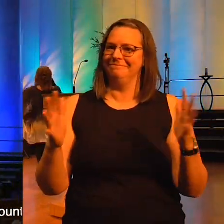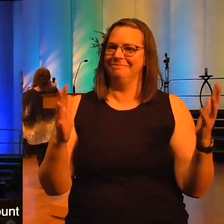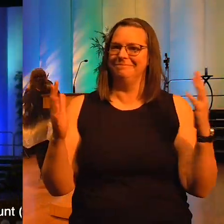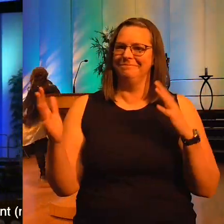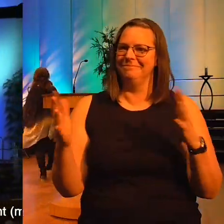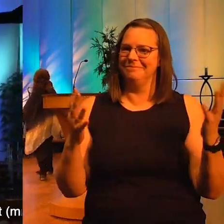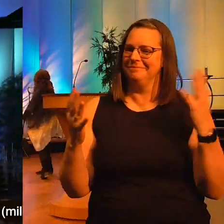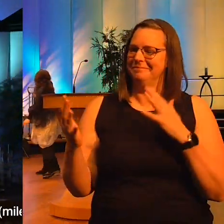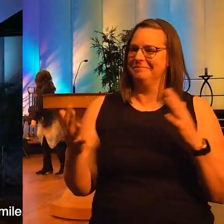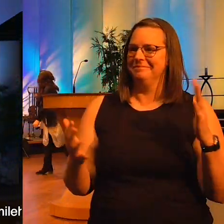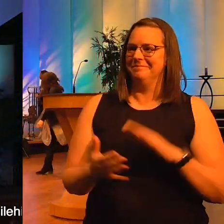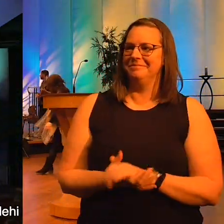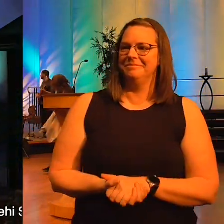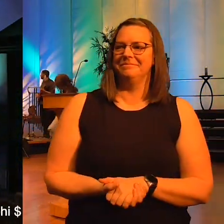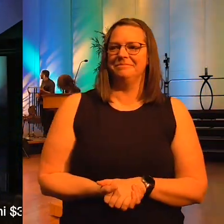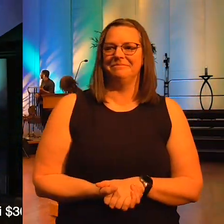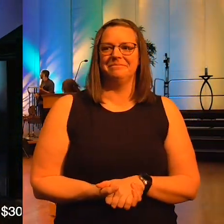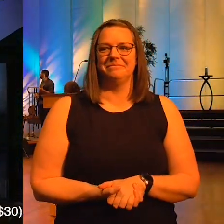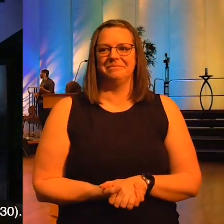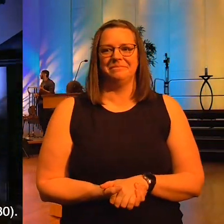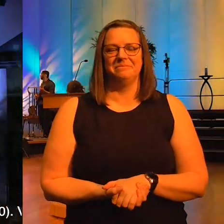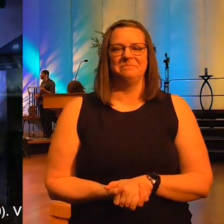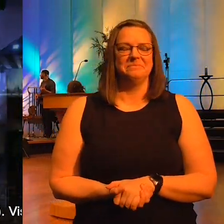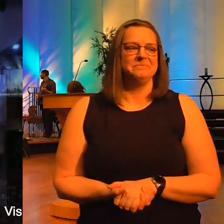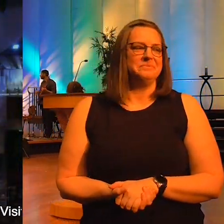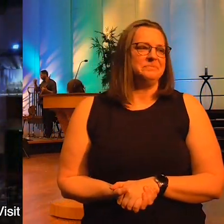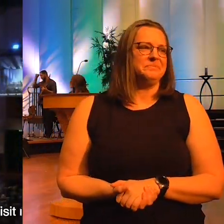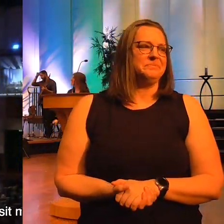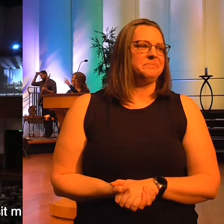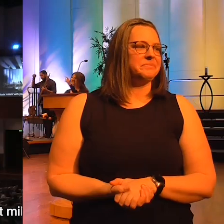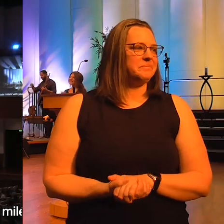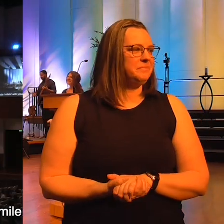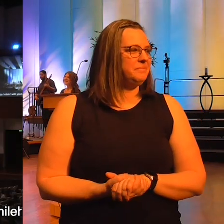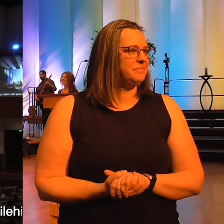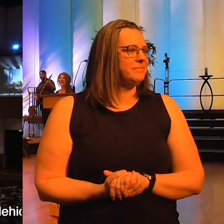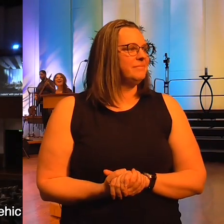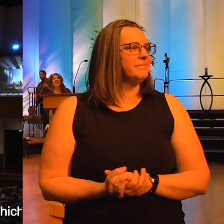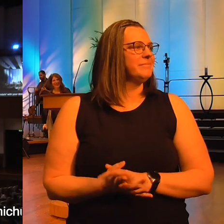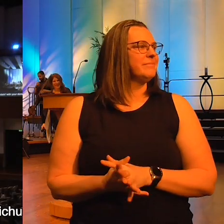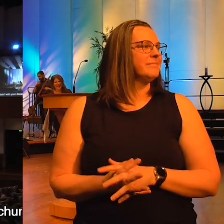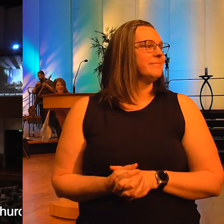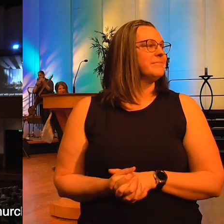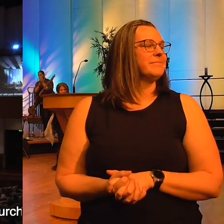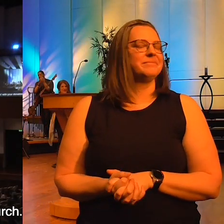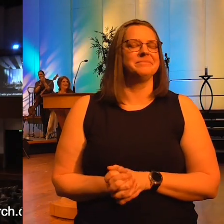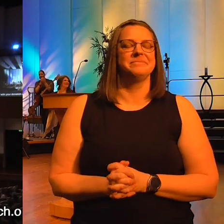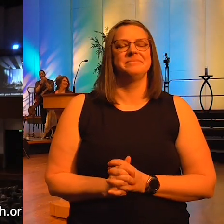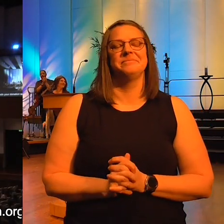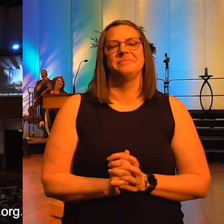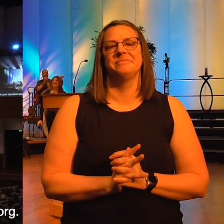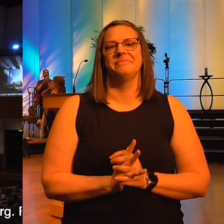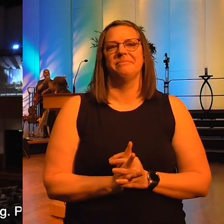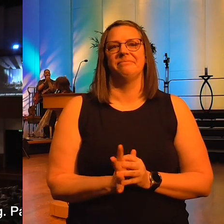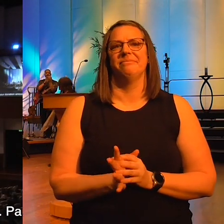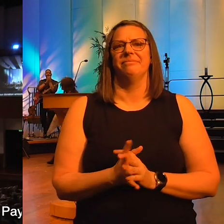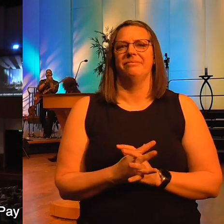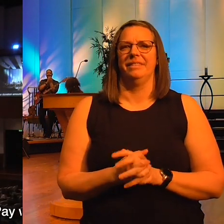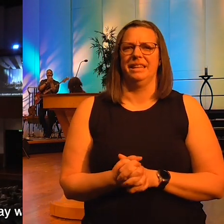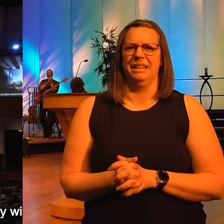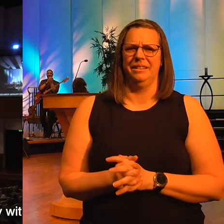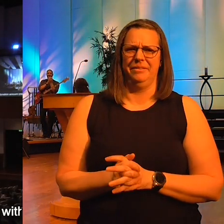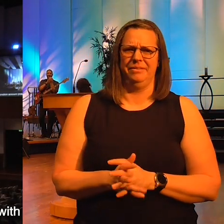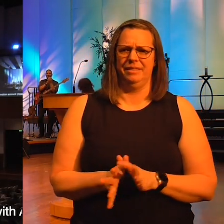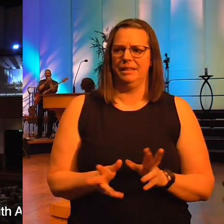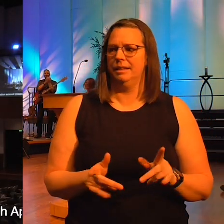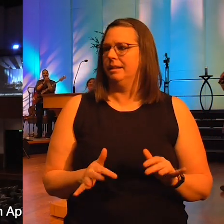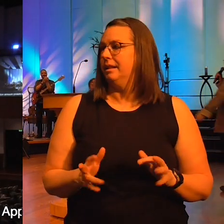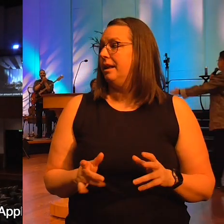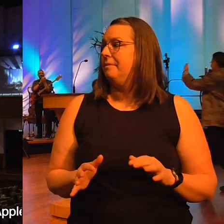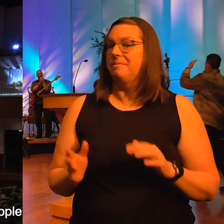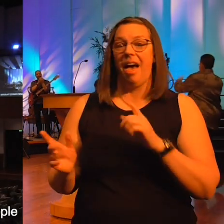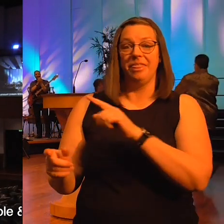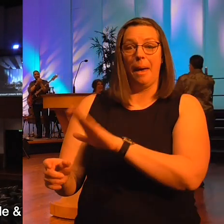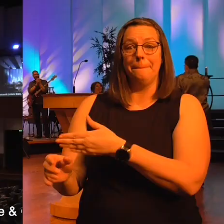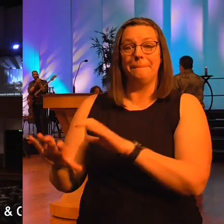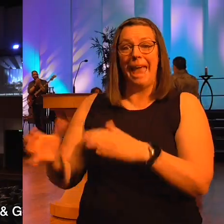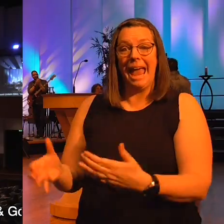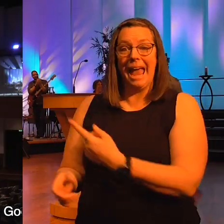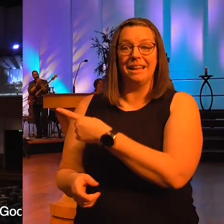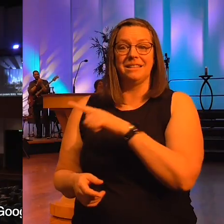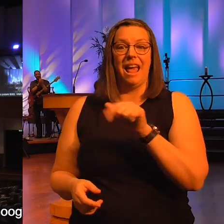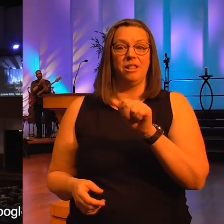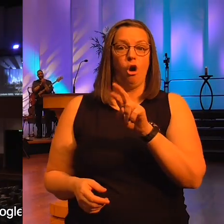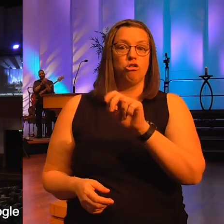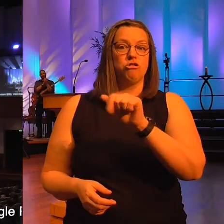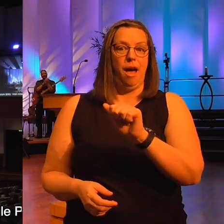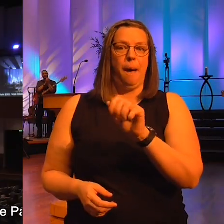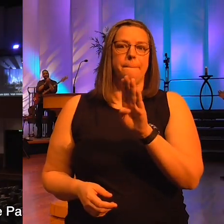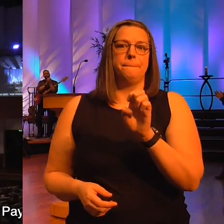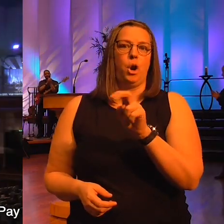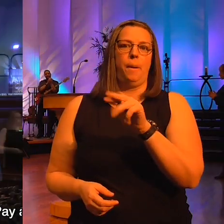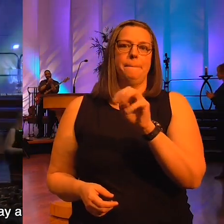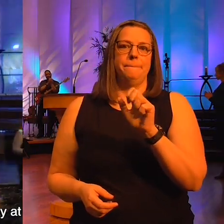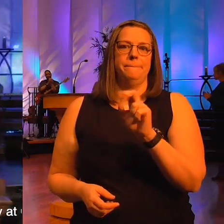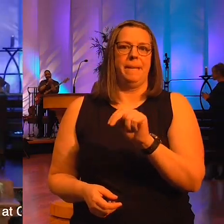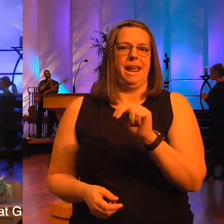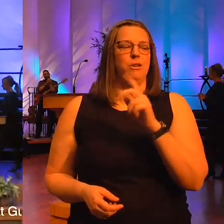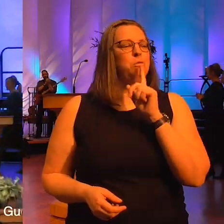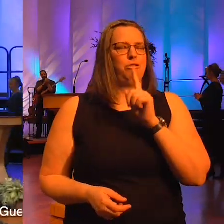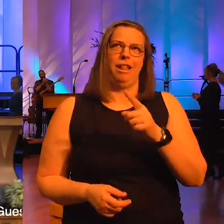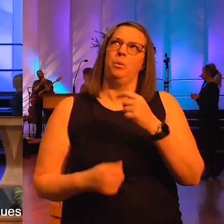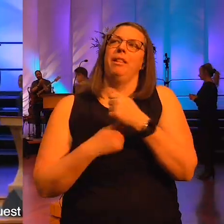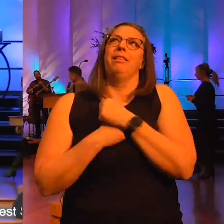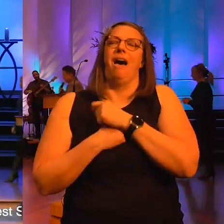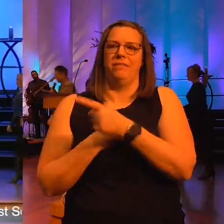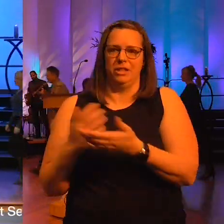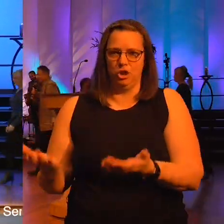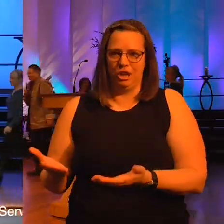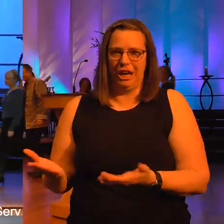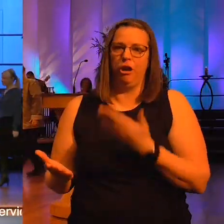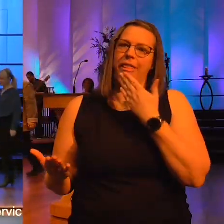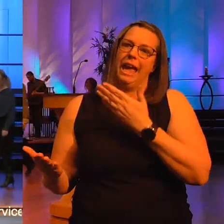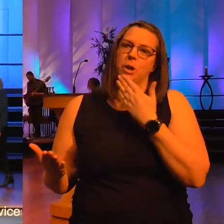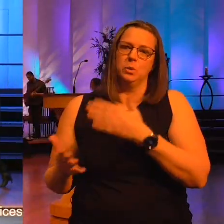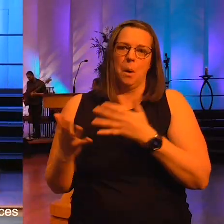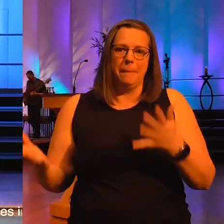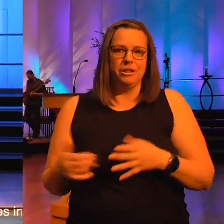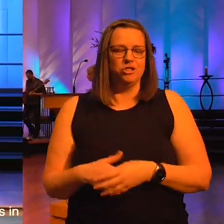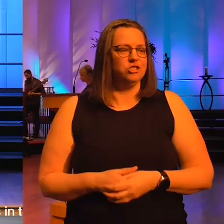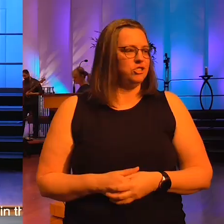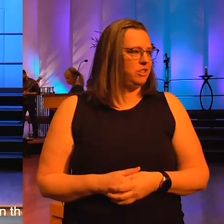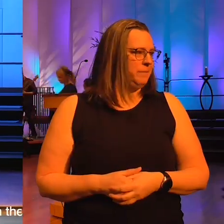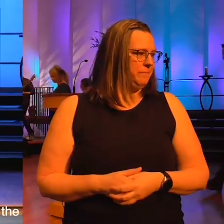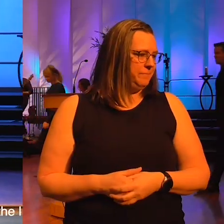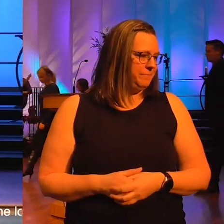yeah and Laura bman we love having you here on Sunday thank you if you are new to my high